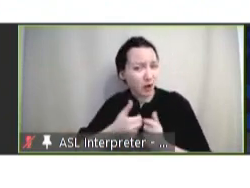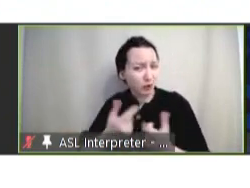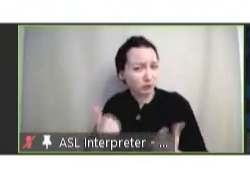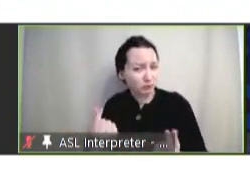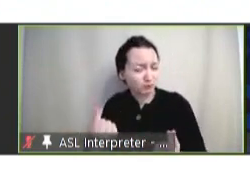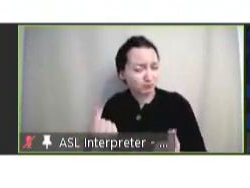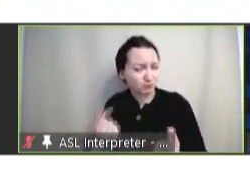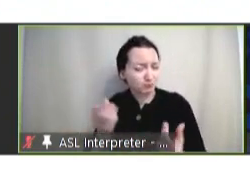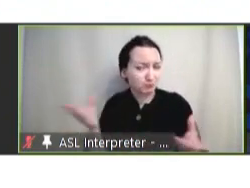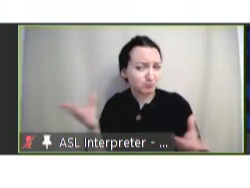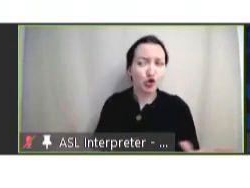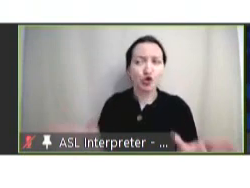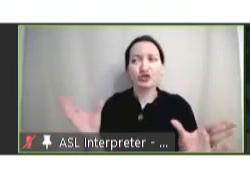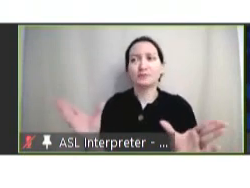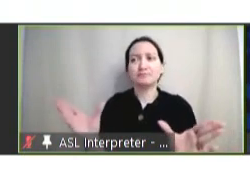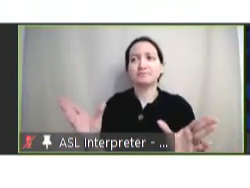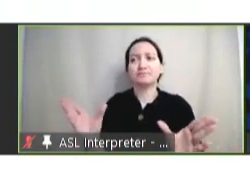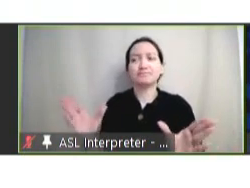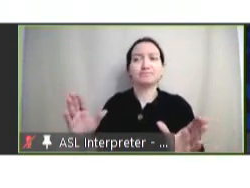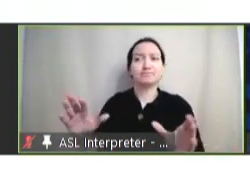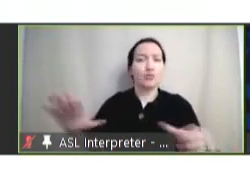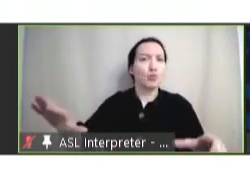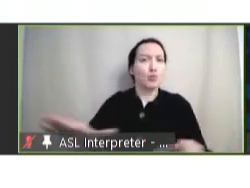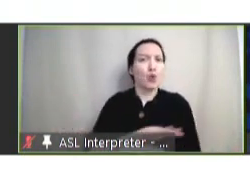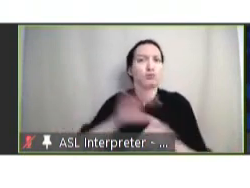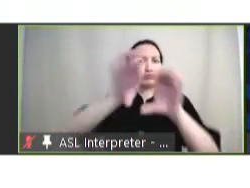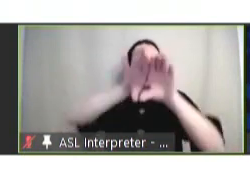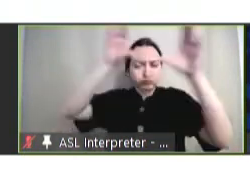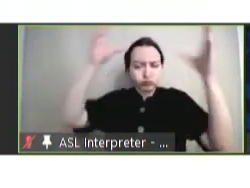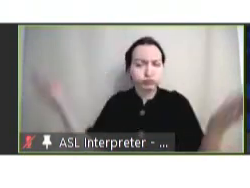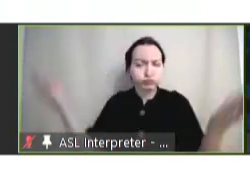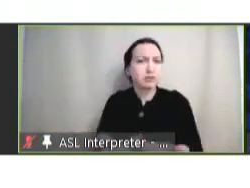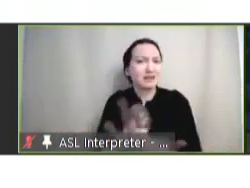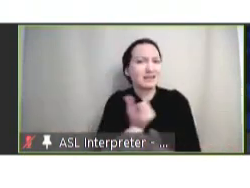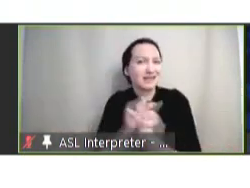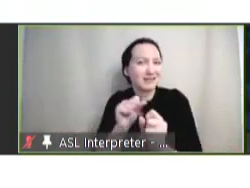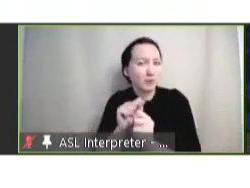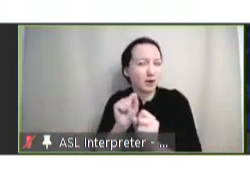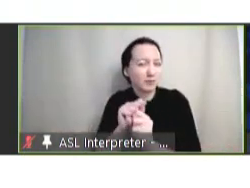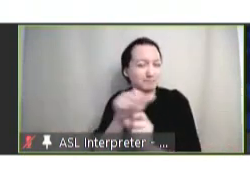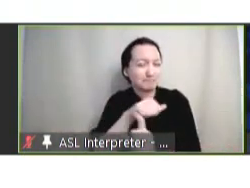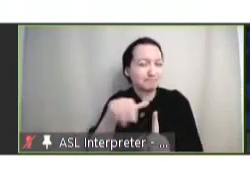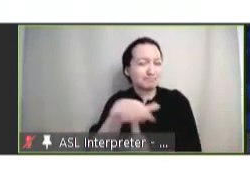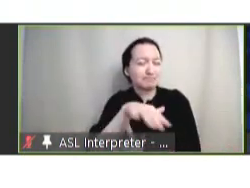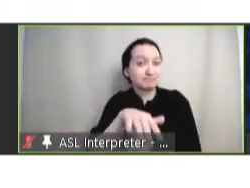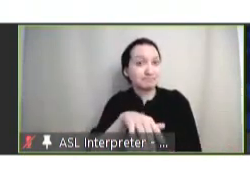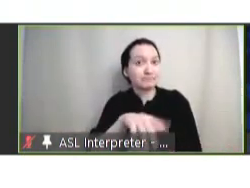promote a more holistic, safe workplace environment, in addition to vaccination?